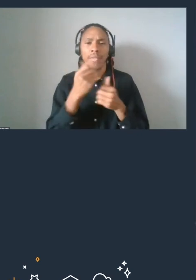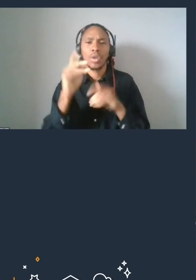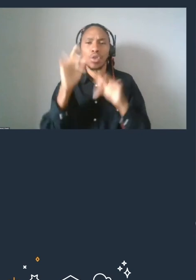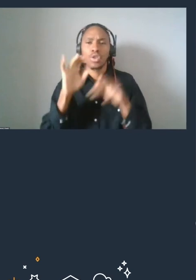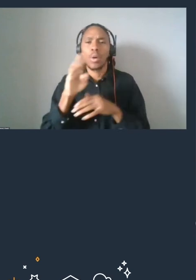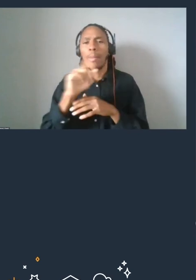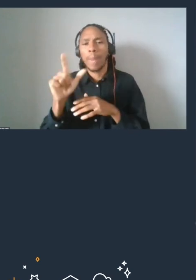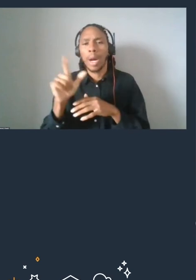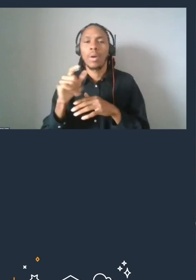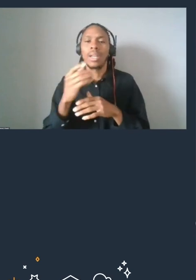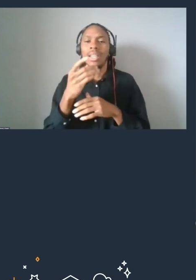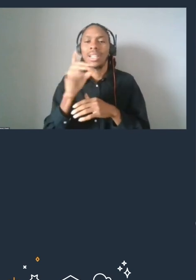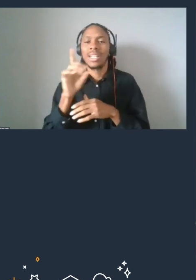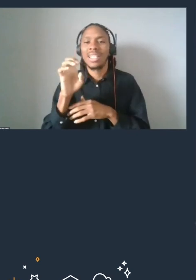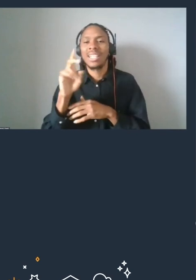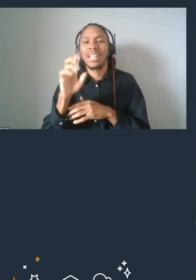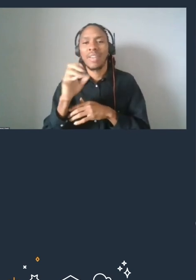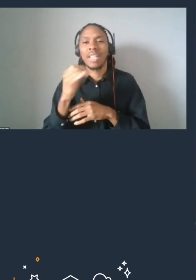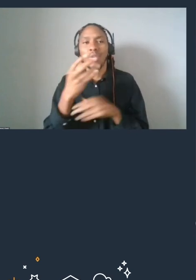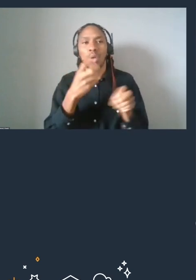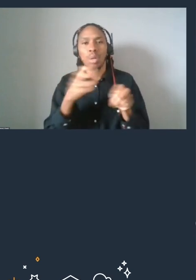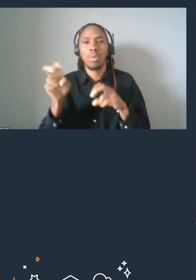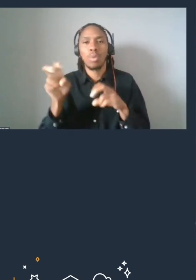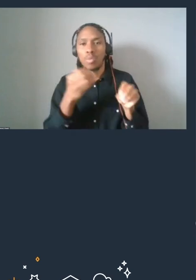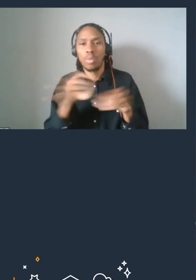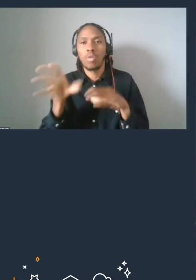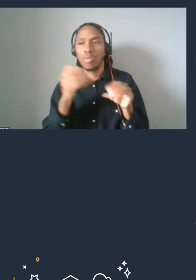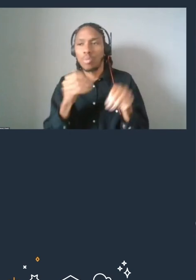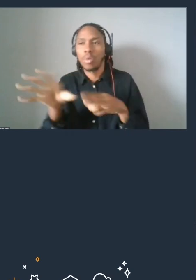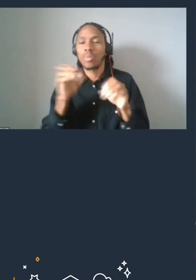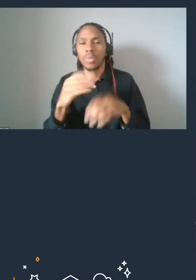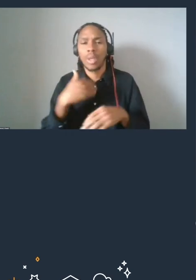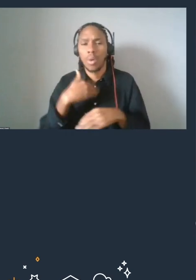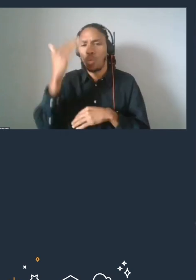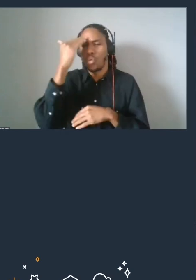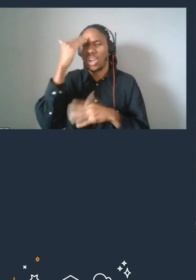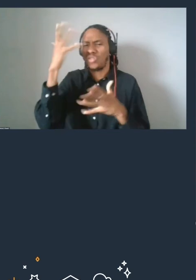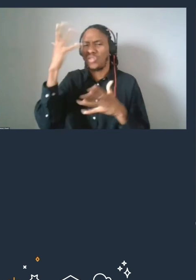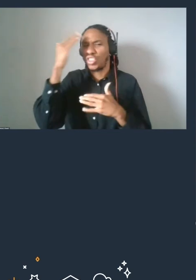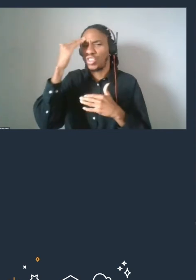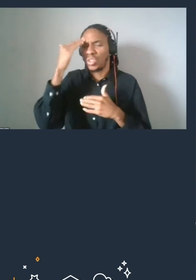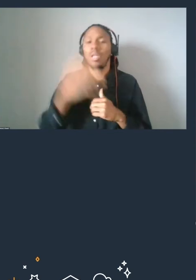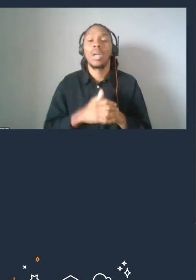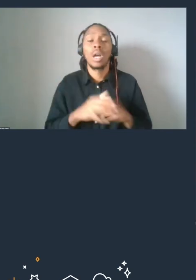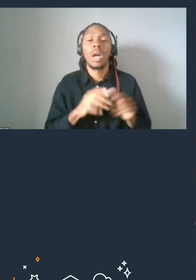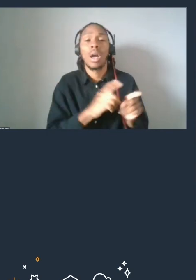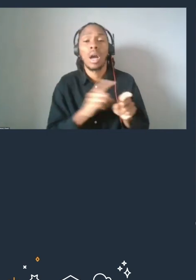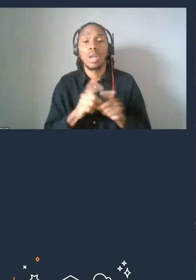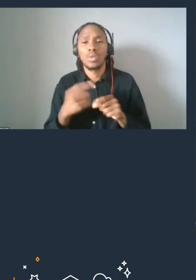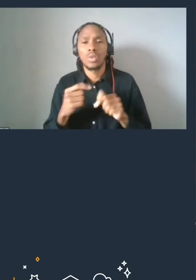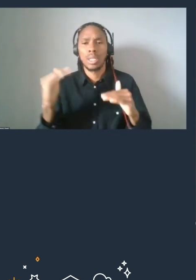in order for you to be able to move the data. We are aware, we are cognizant of that. And we also have to try to balance between our inventory,